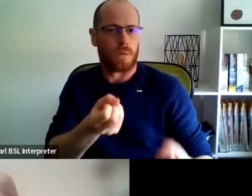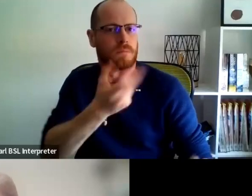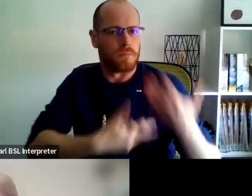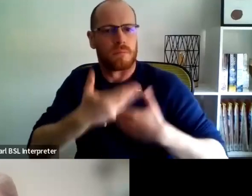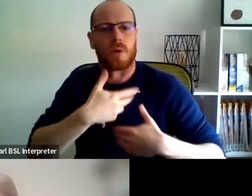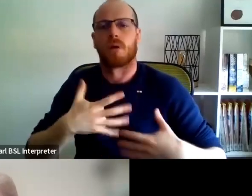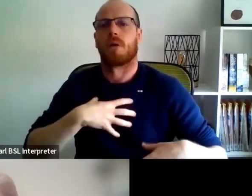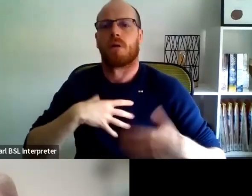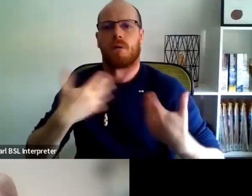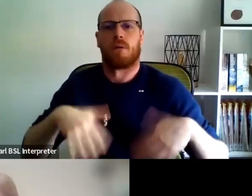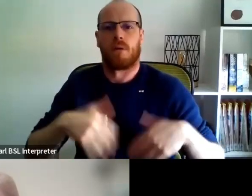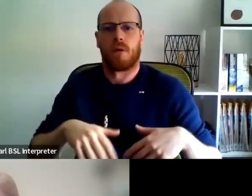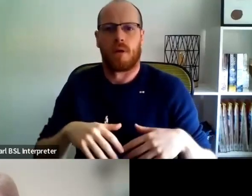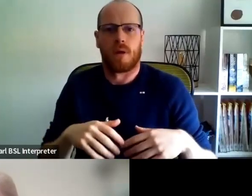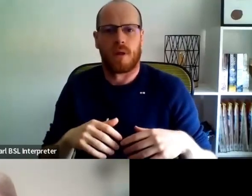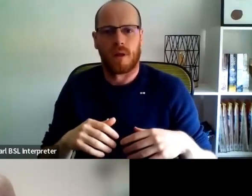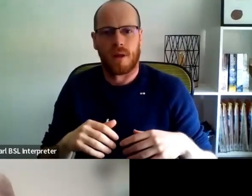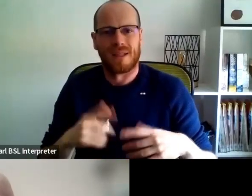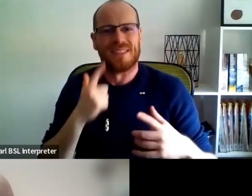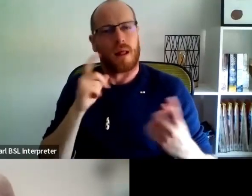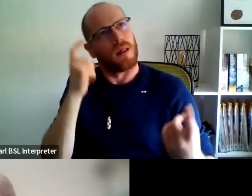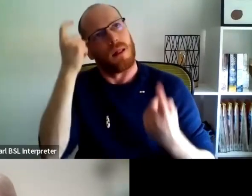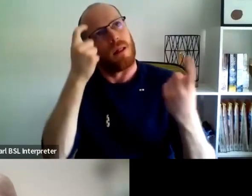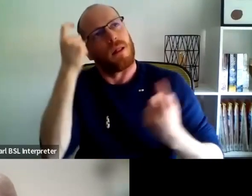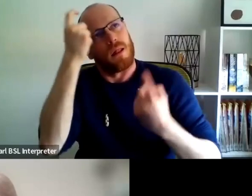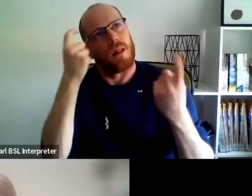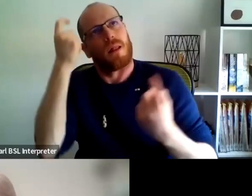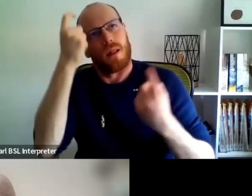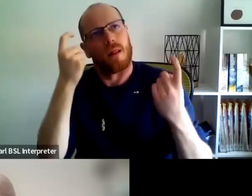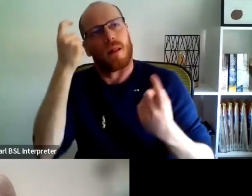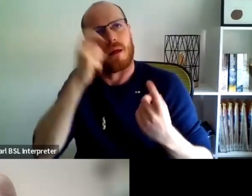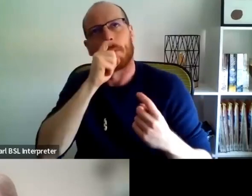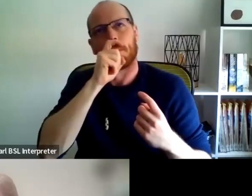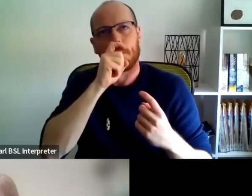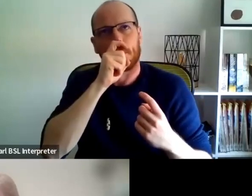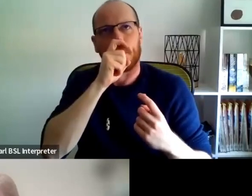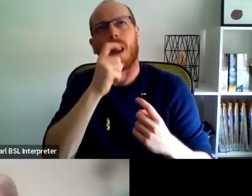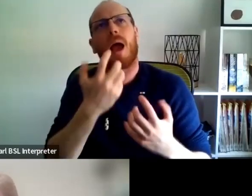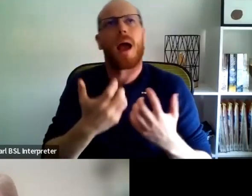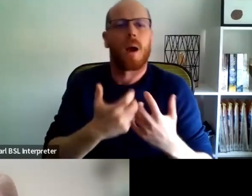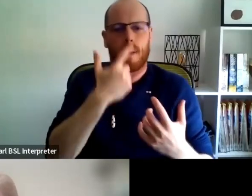people was kind of still chewing it over and kind of thinking about how they can relate that to what